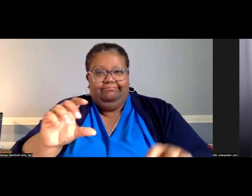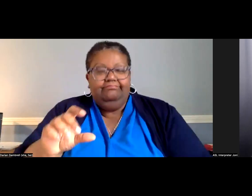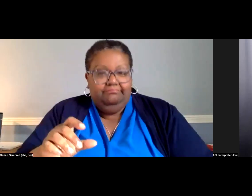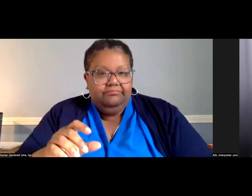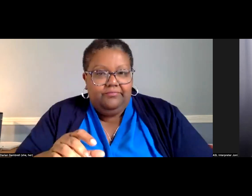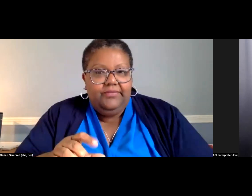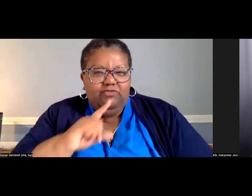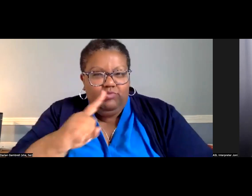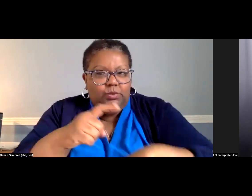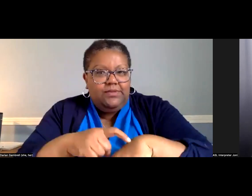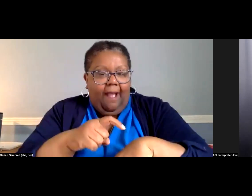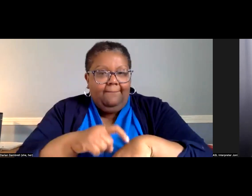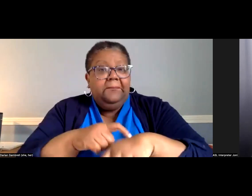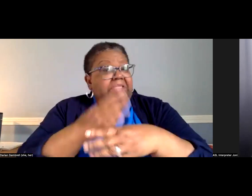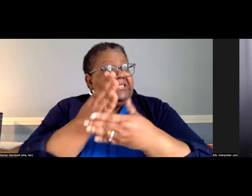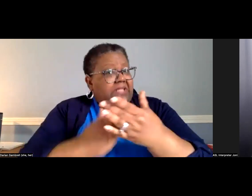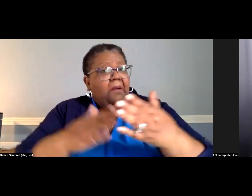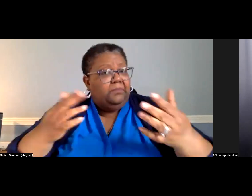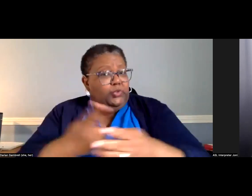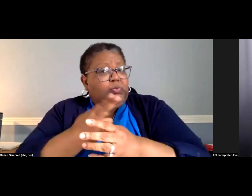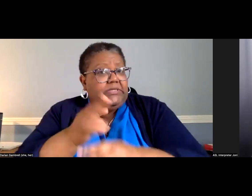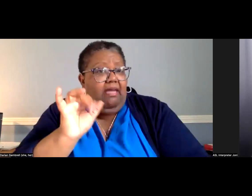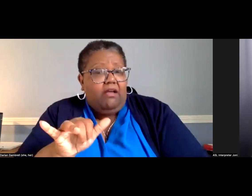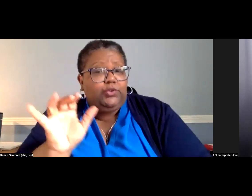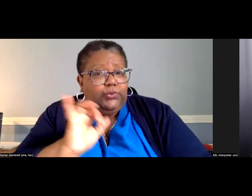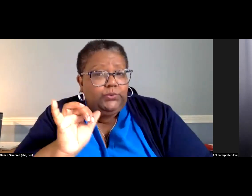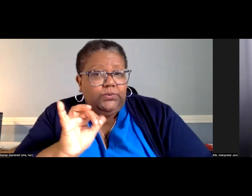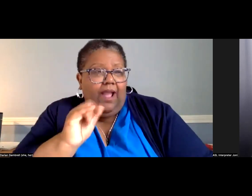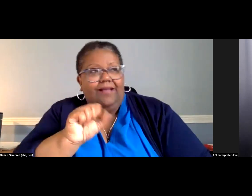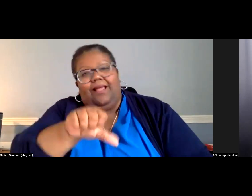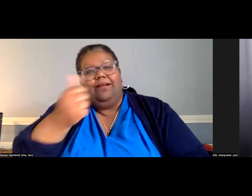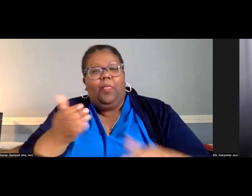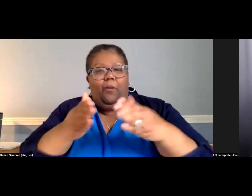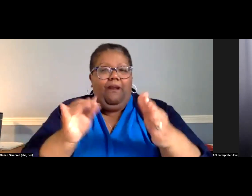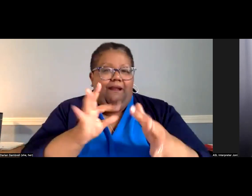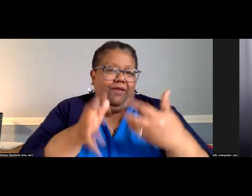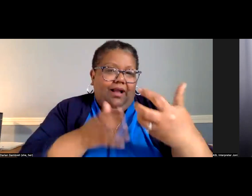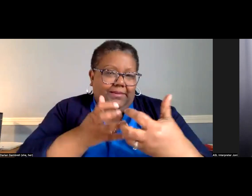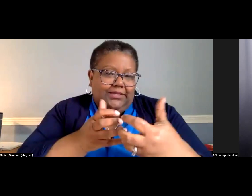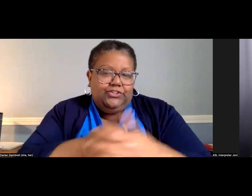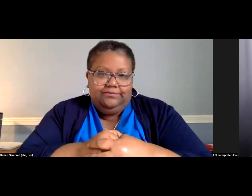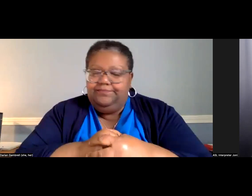services such as we're using here today it's realtime captioning and this can be used also.